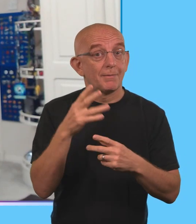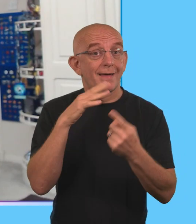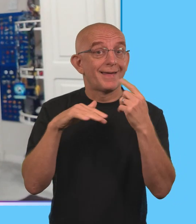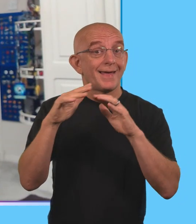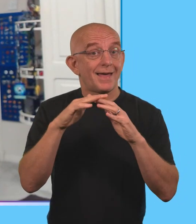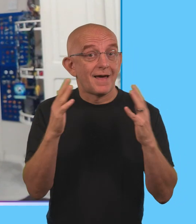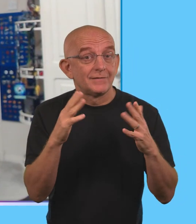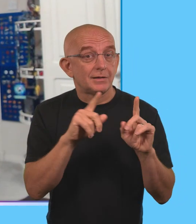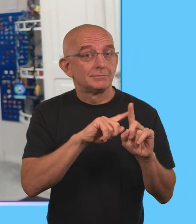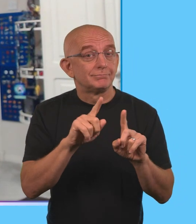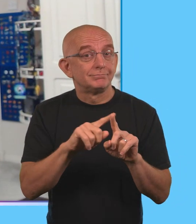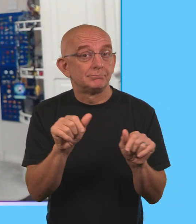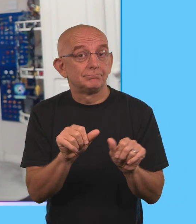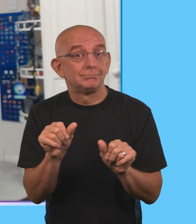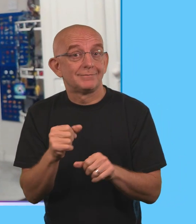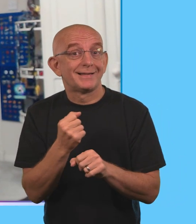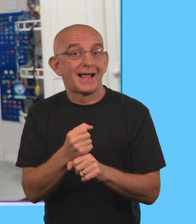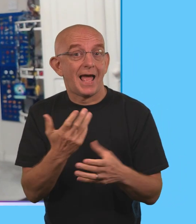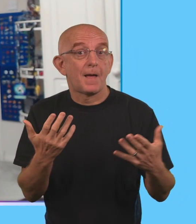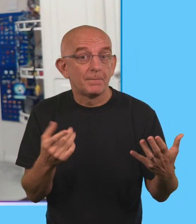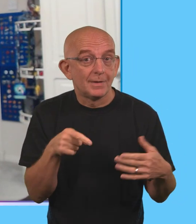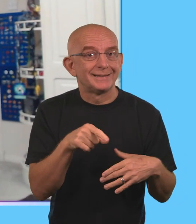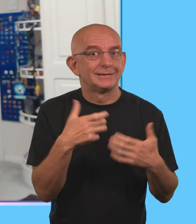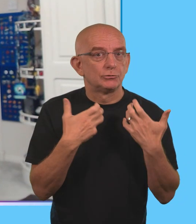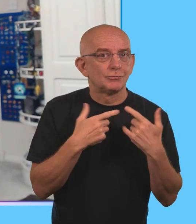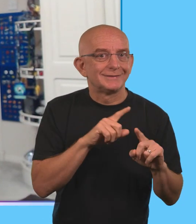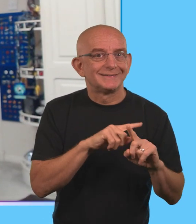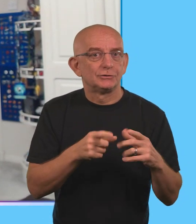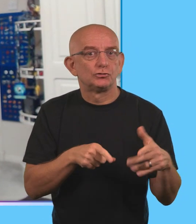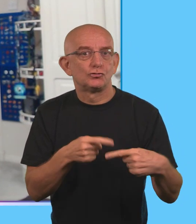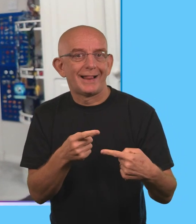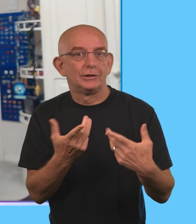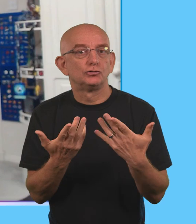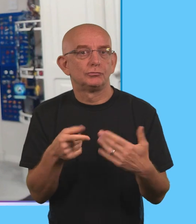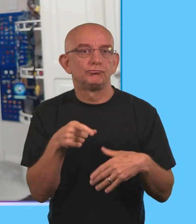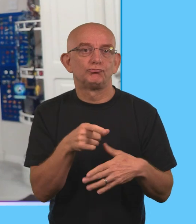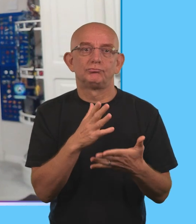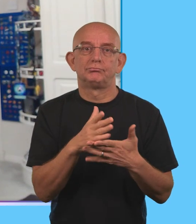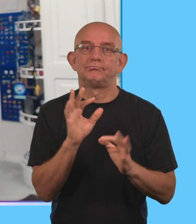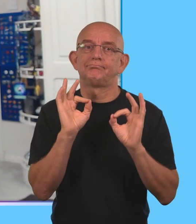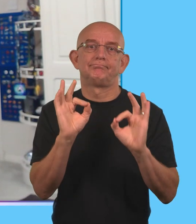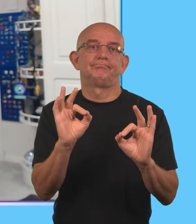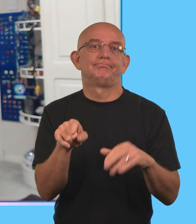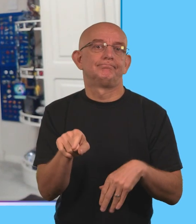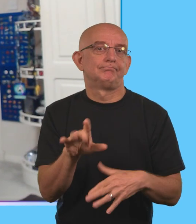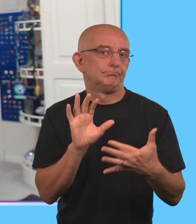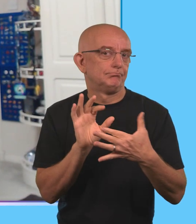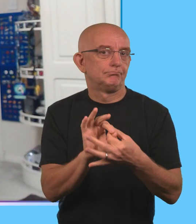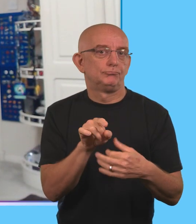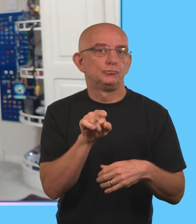and mini games, and interesting challenges, then I think this game will probably be for you.